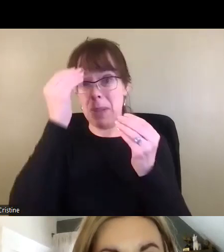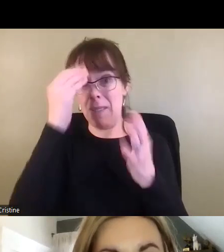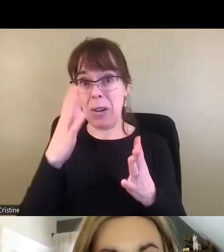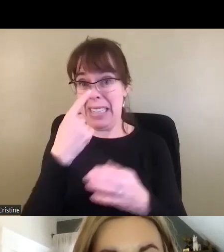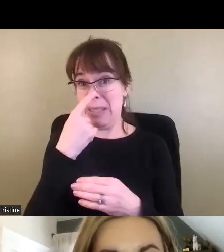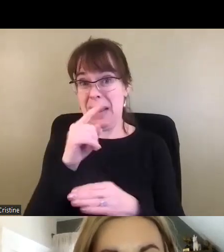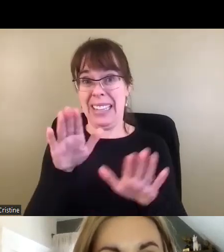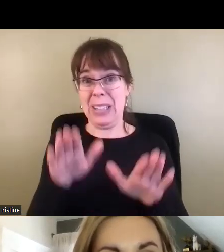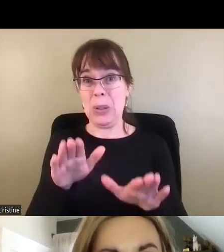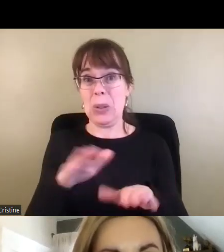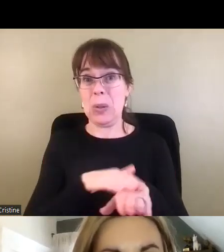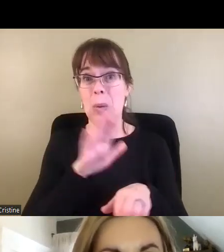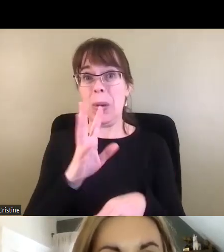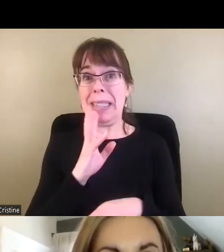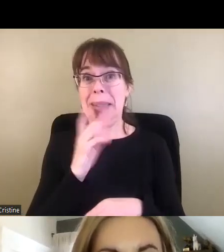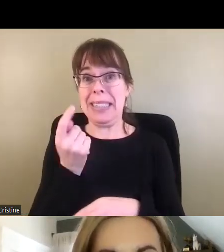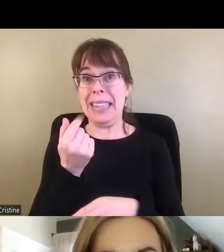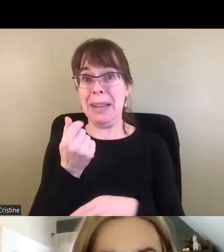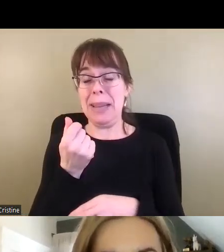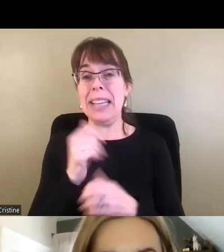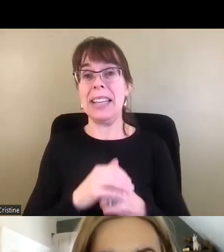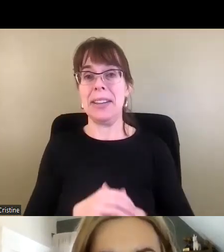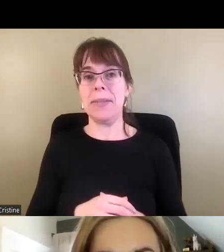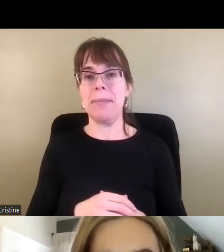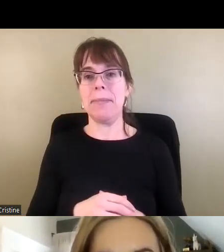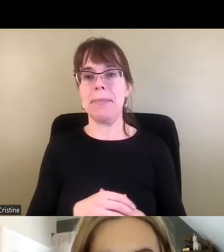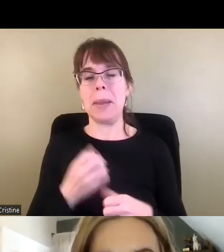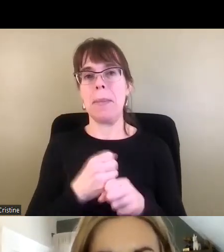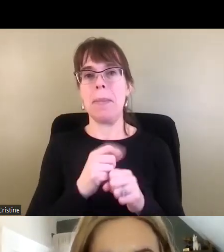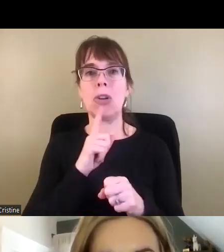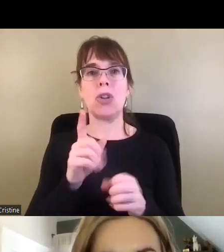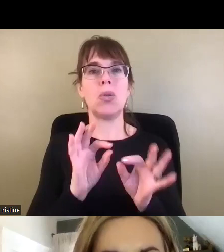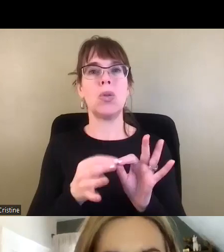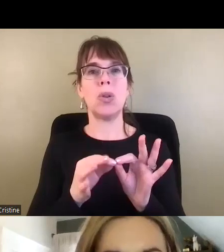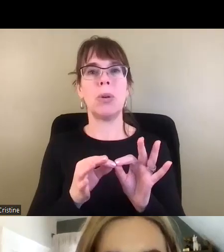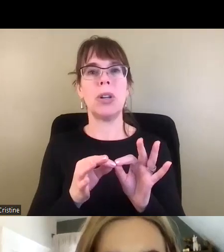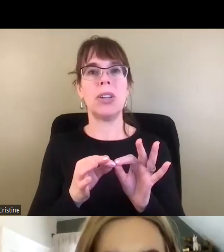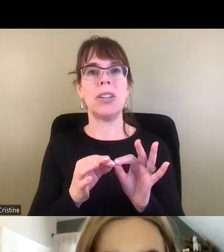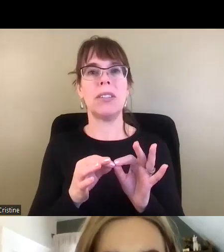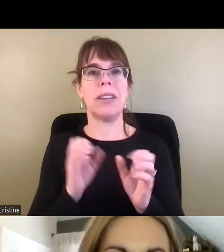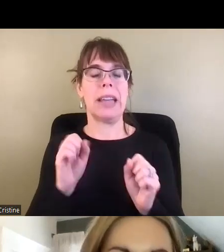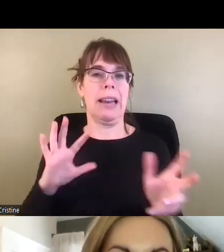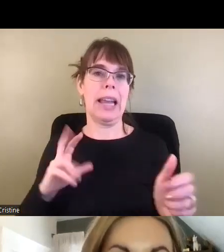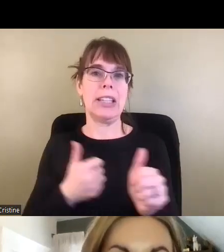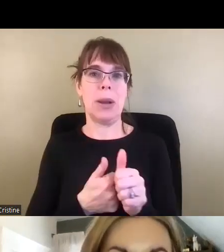slowing down your speech just a little bit. Sure, no problem. Just wanna make sure that the interpreters catch it all. Yes, good flag. Thank you so much.